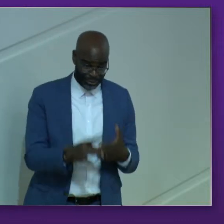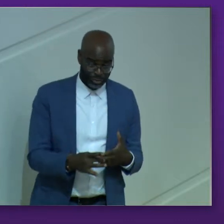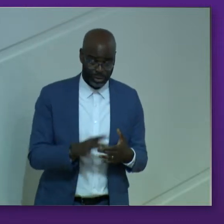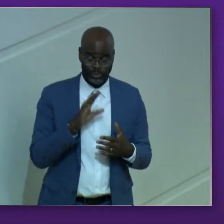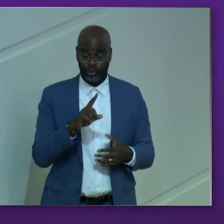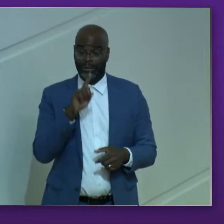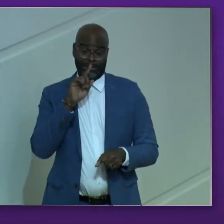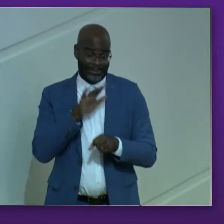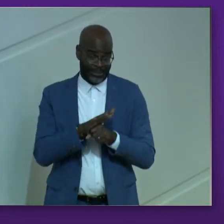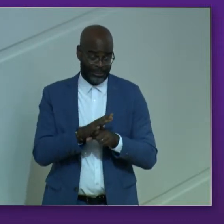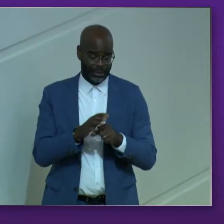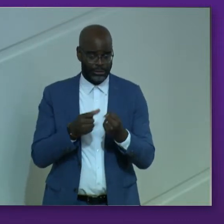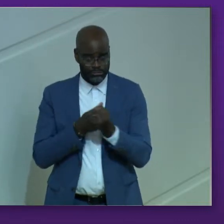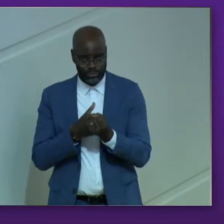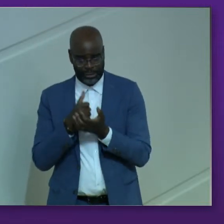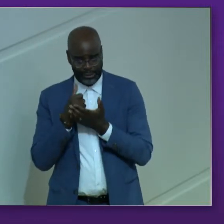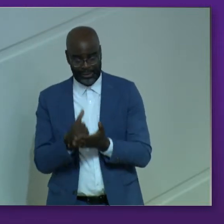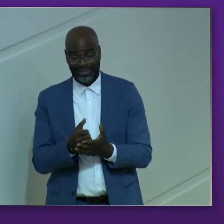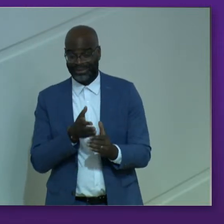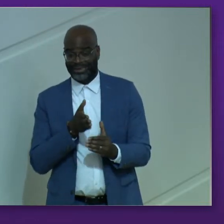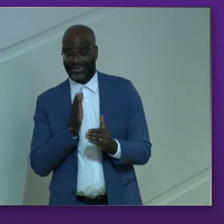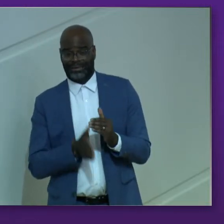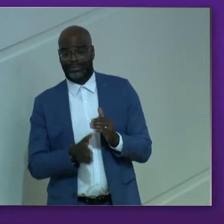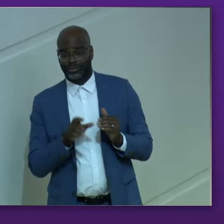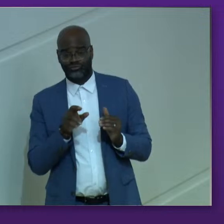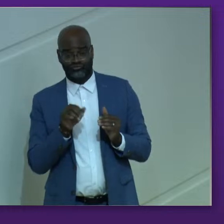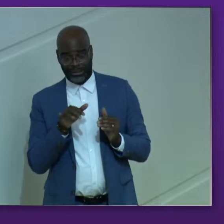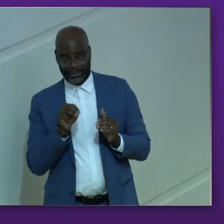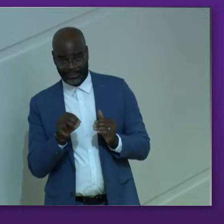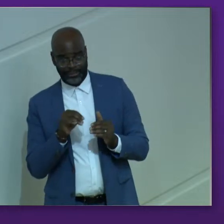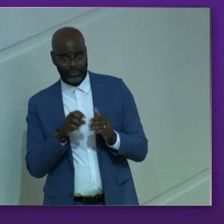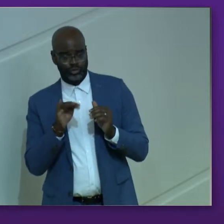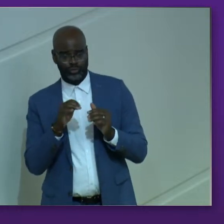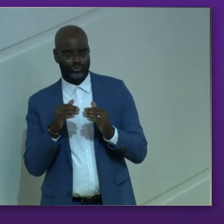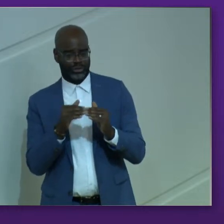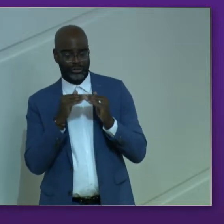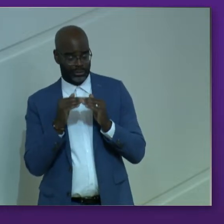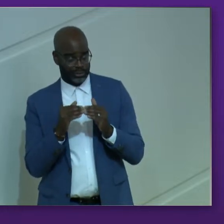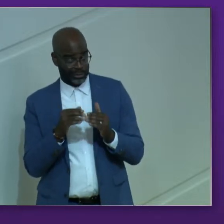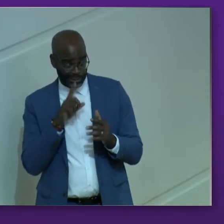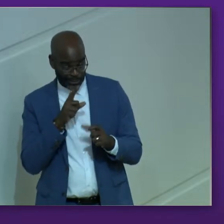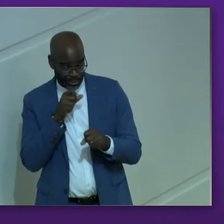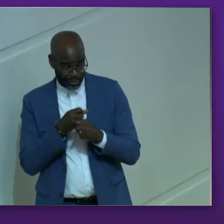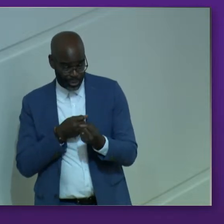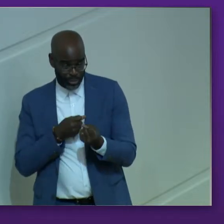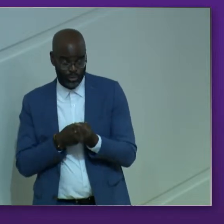JOURNEY.